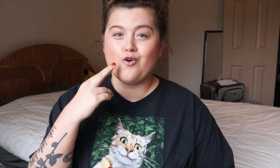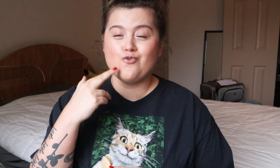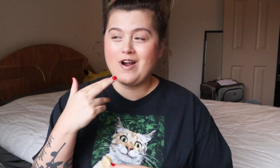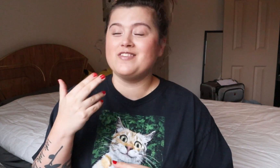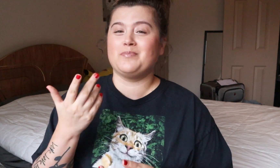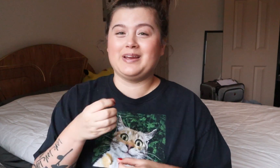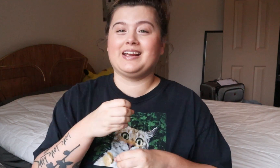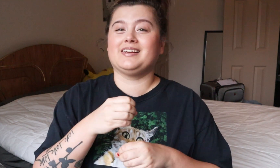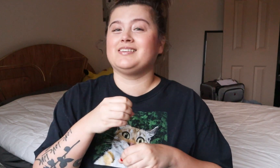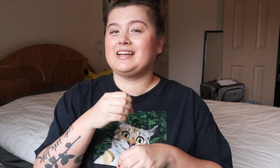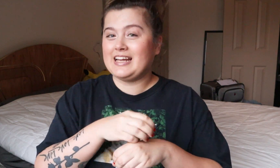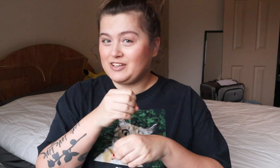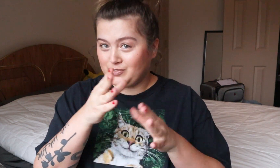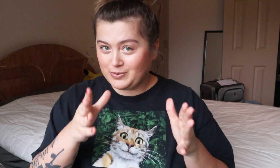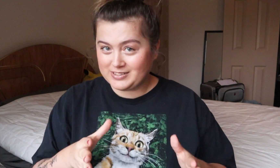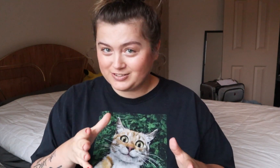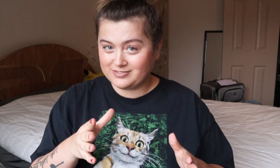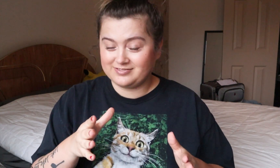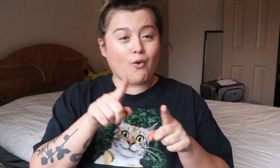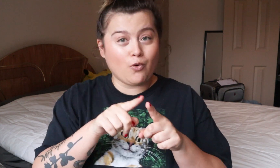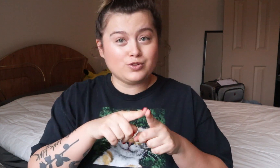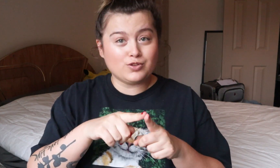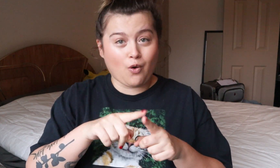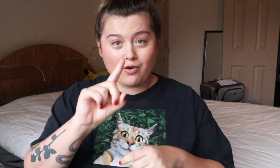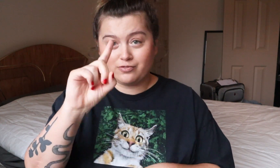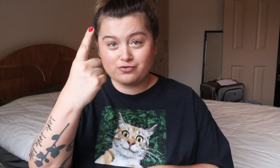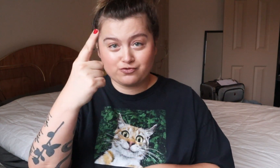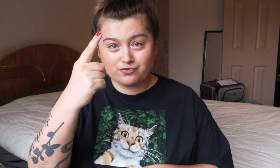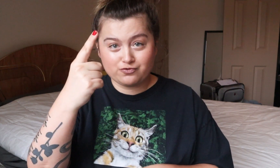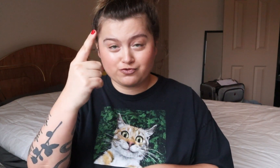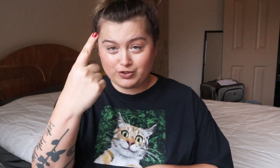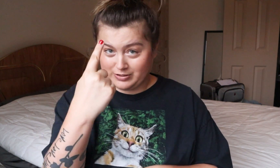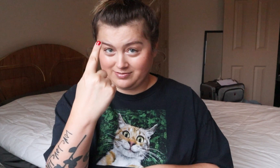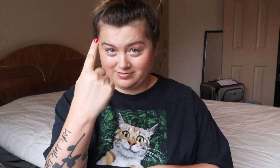Raven becoming an influencer. But also being first-